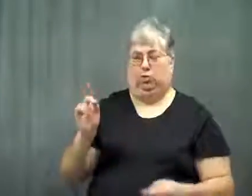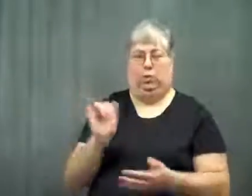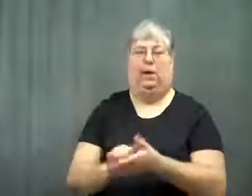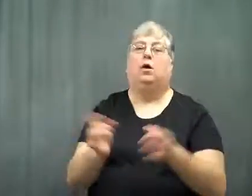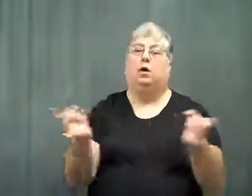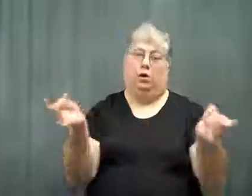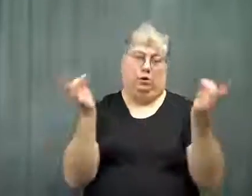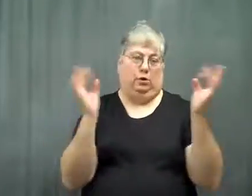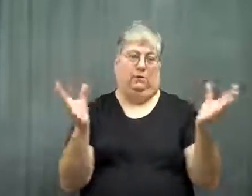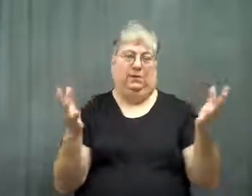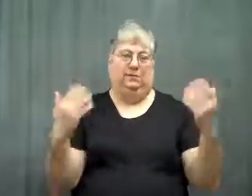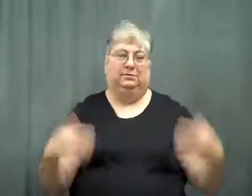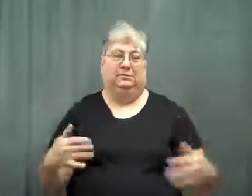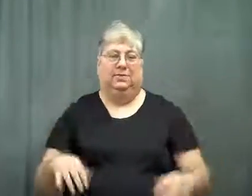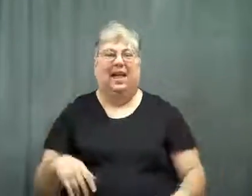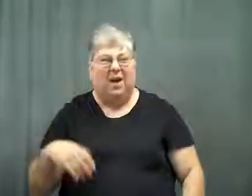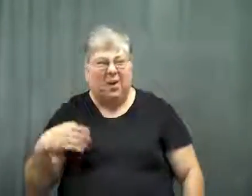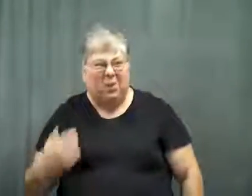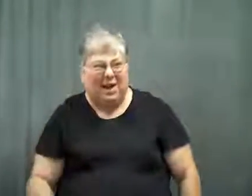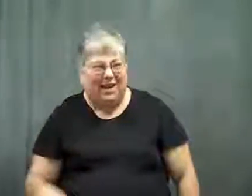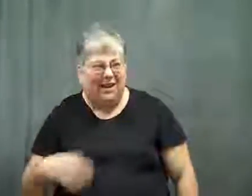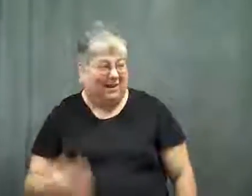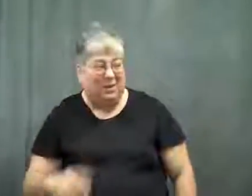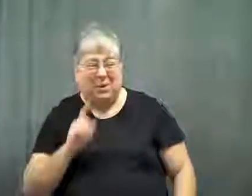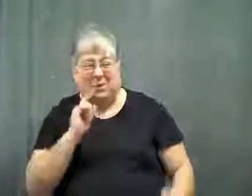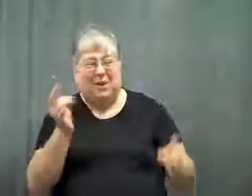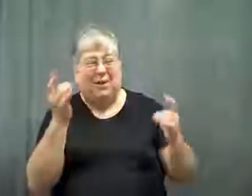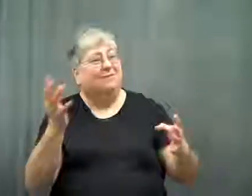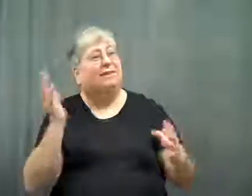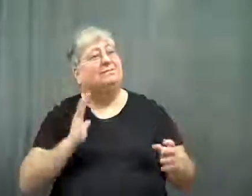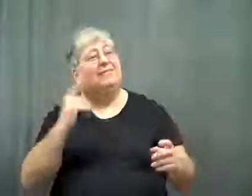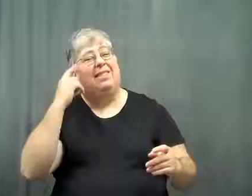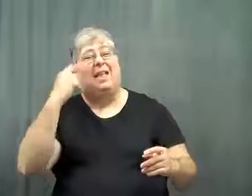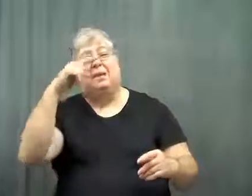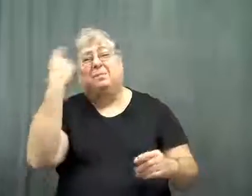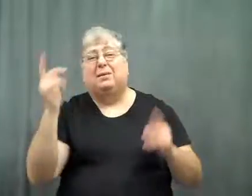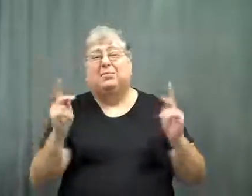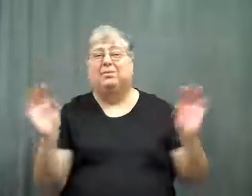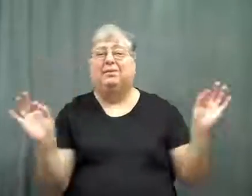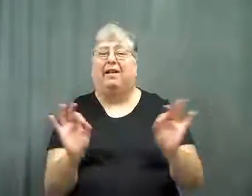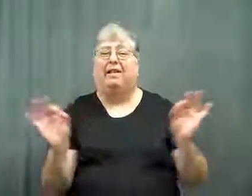in such a horrific project. It was terrible! Black people were nobodies.